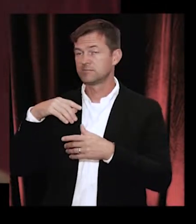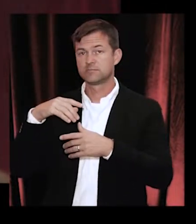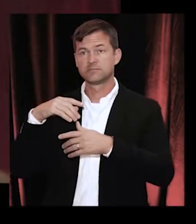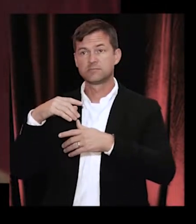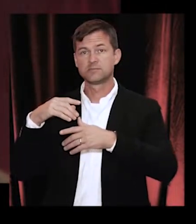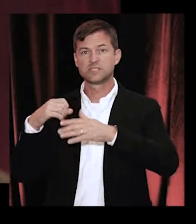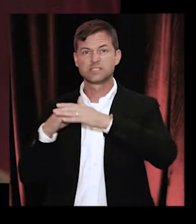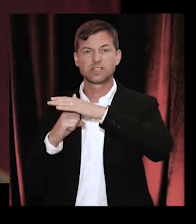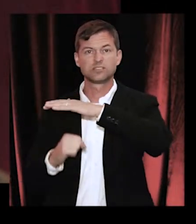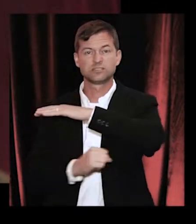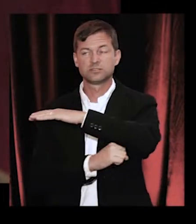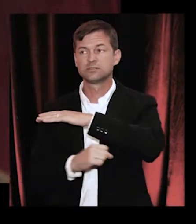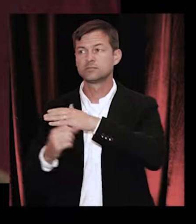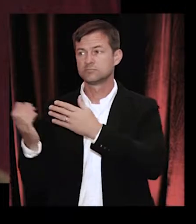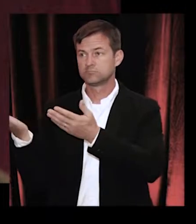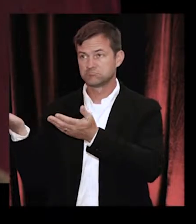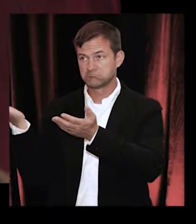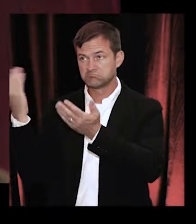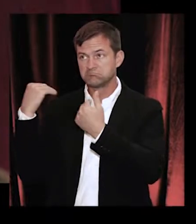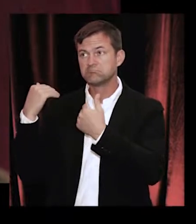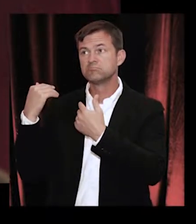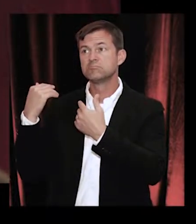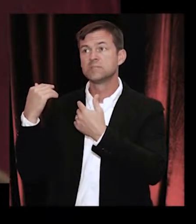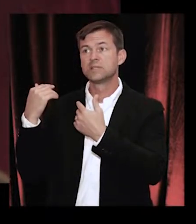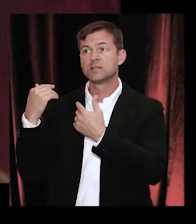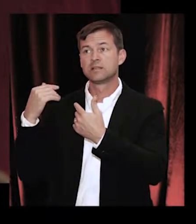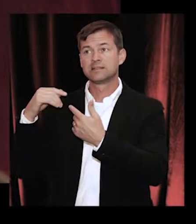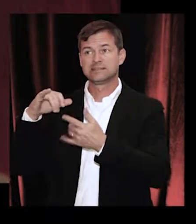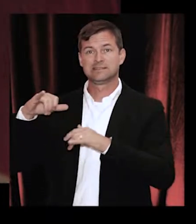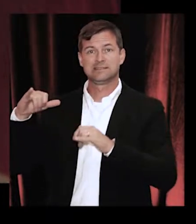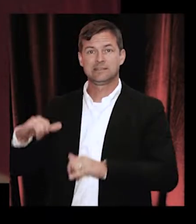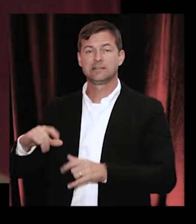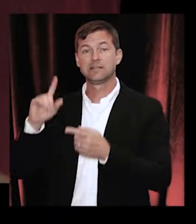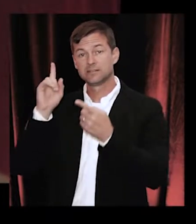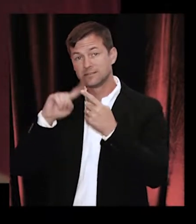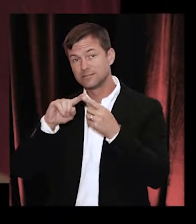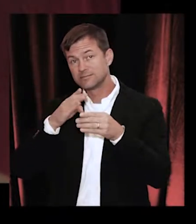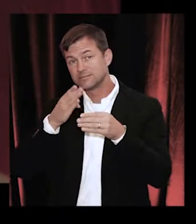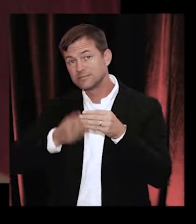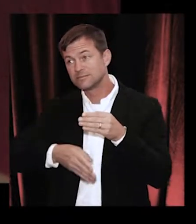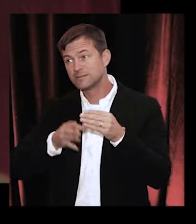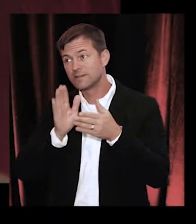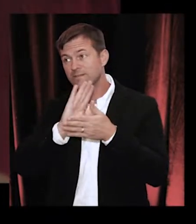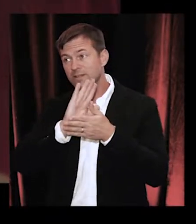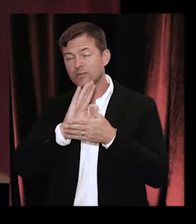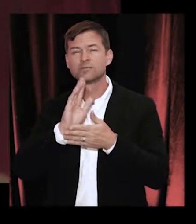and remain here until your video is complete and you can get a picture with the governor